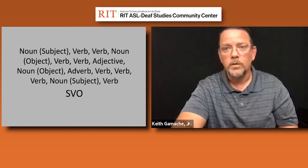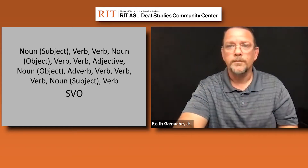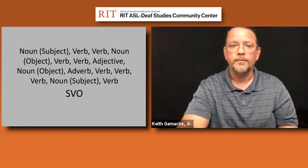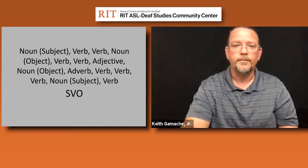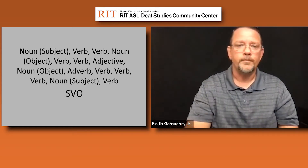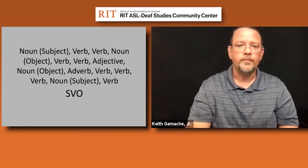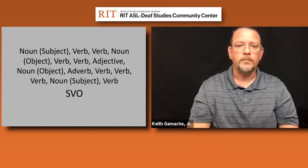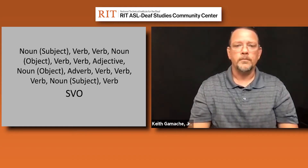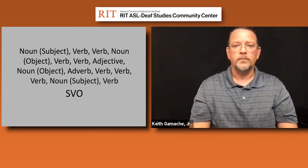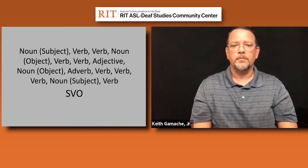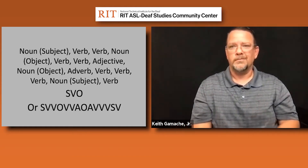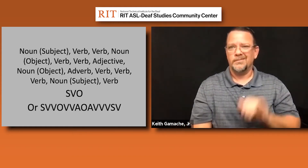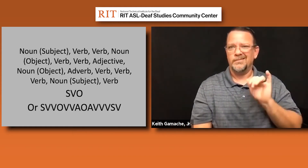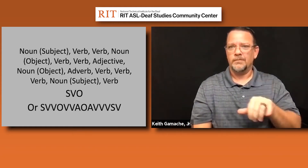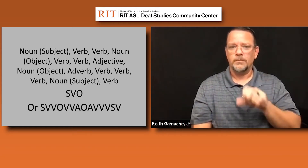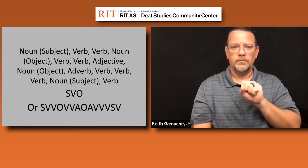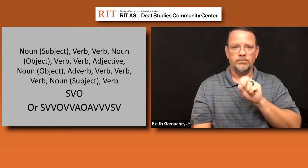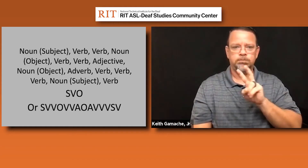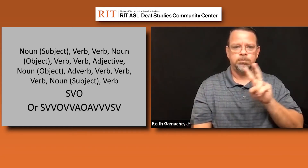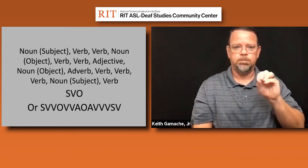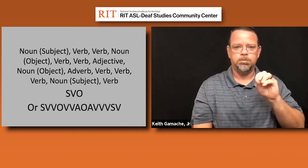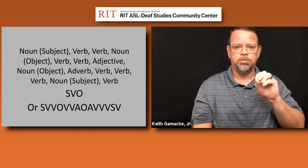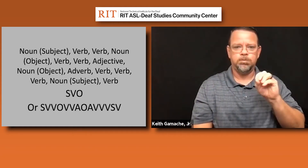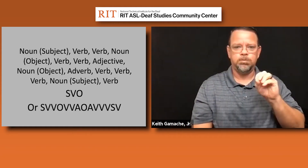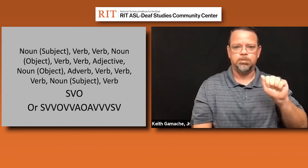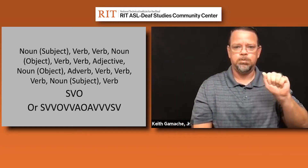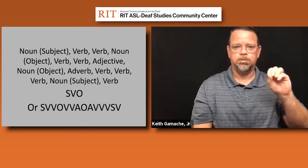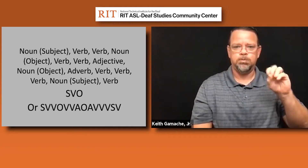or we could also look at it as this.